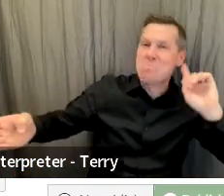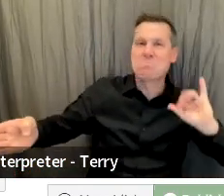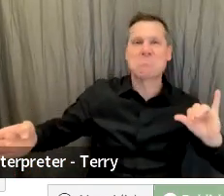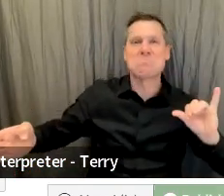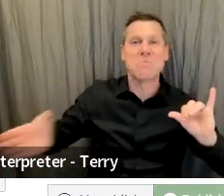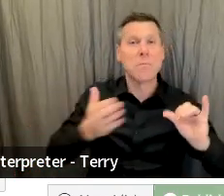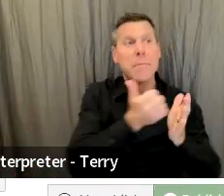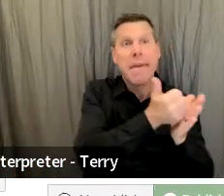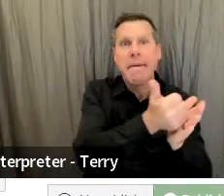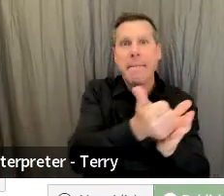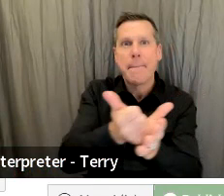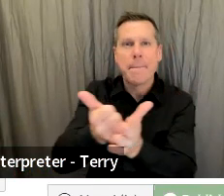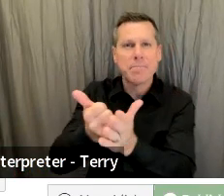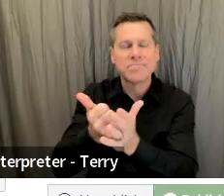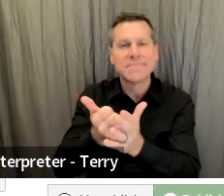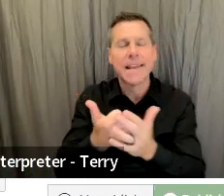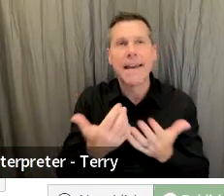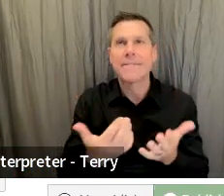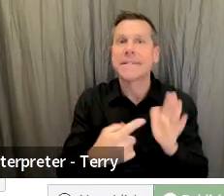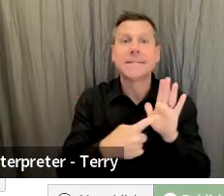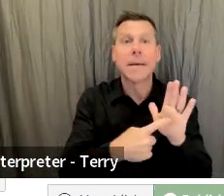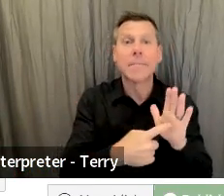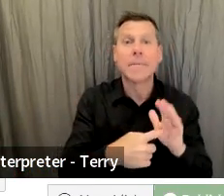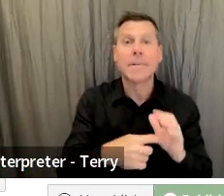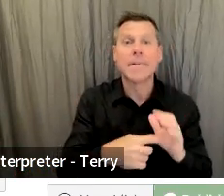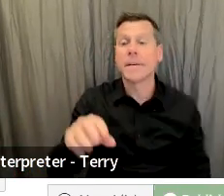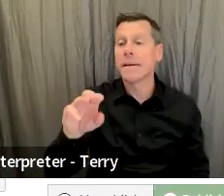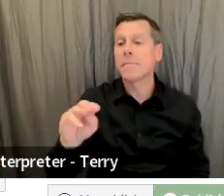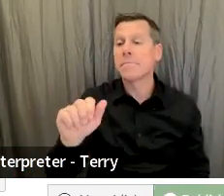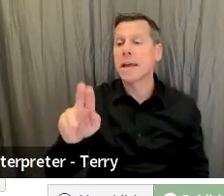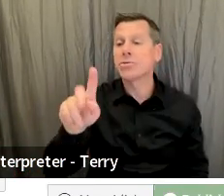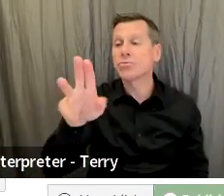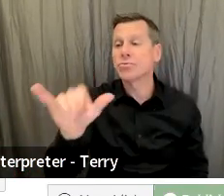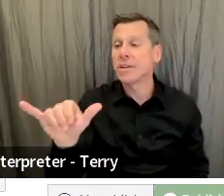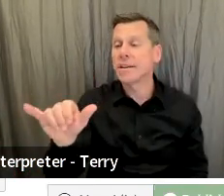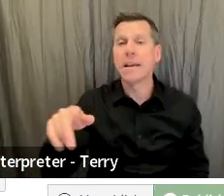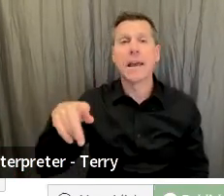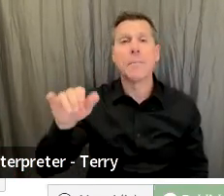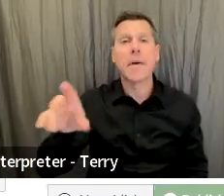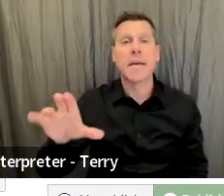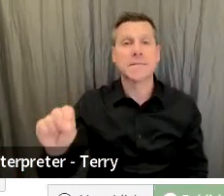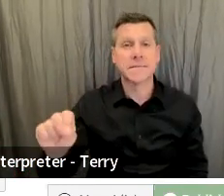And so we have, for example, Mastery Paths, which is a little bit of an advanced canvas tool